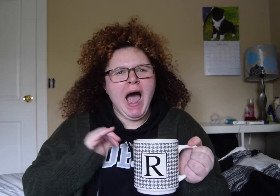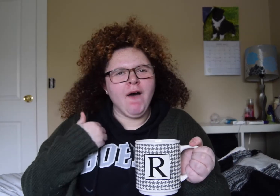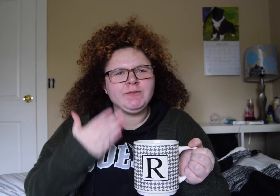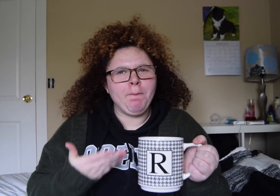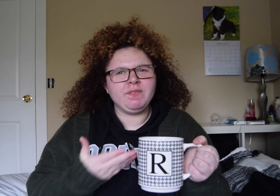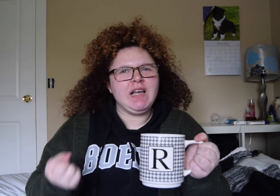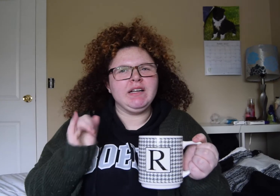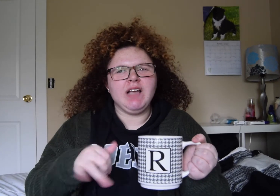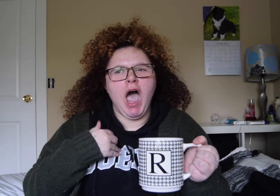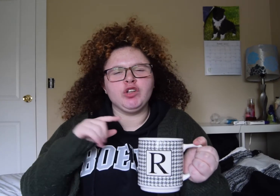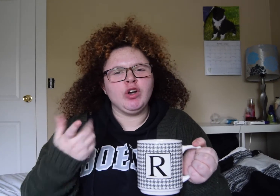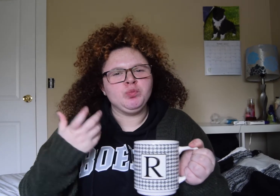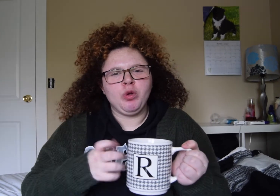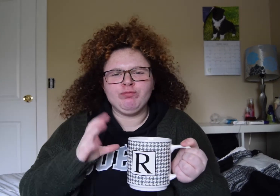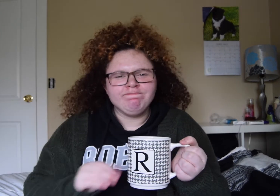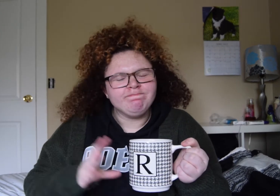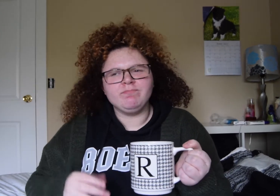I have some things that I want to talk about